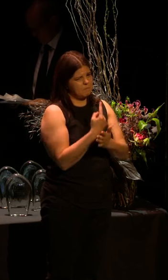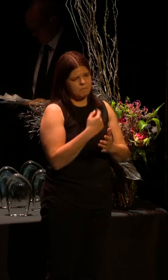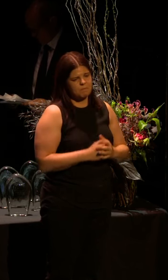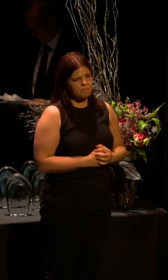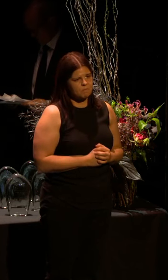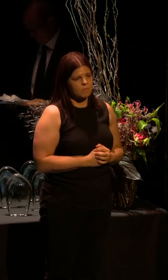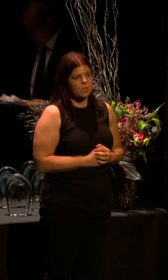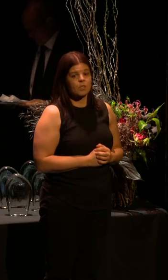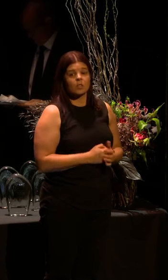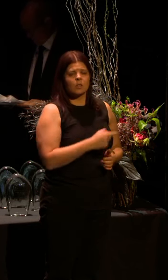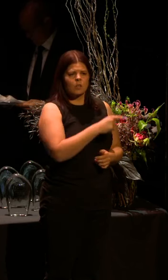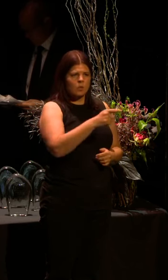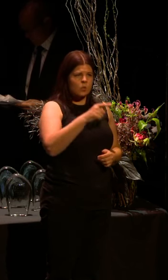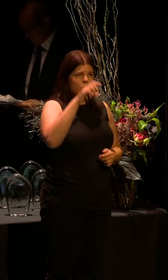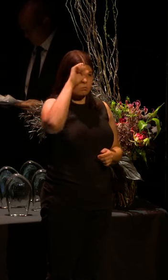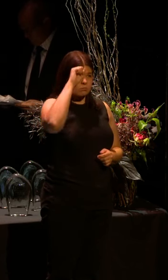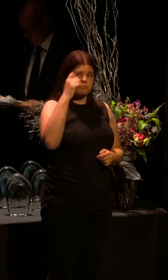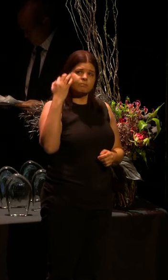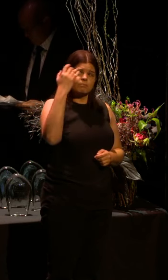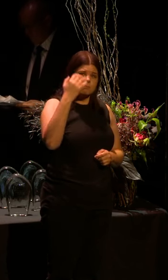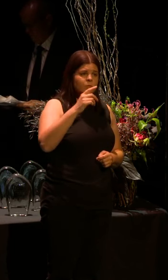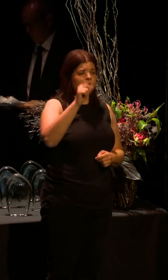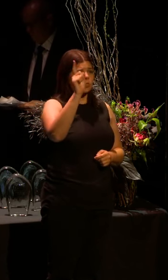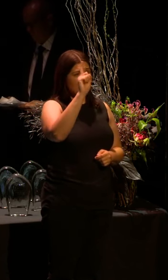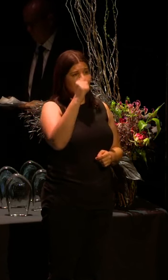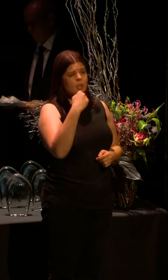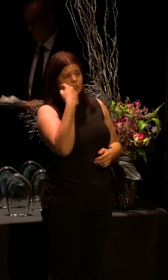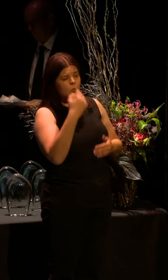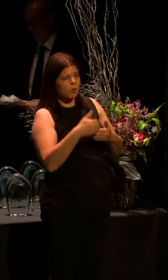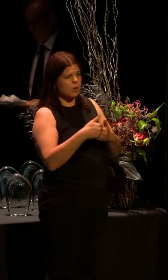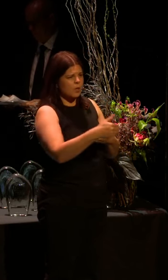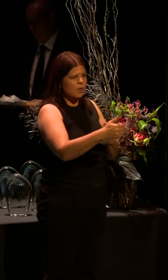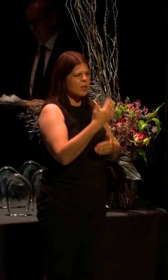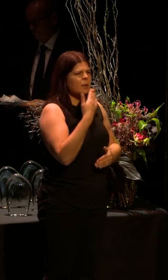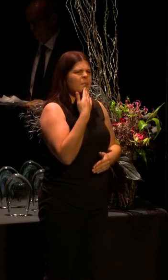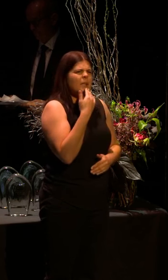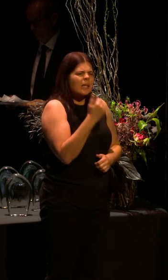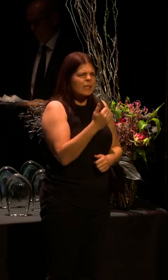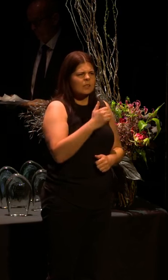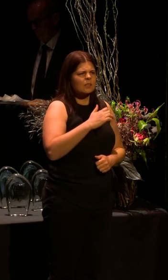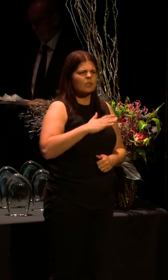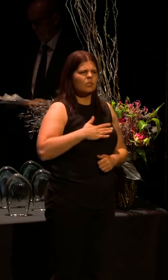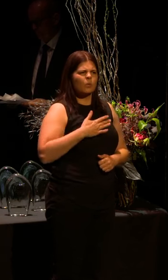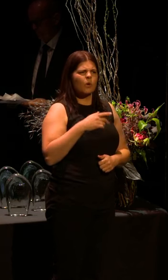please don't live regretting what should have been done,